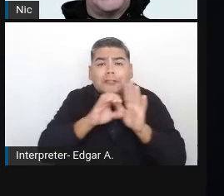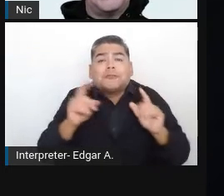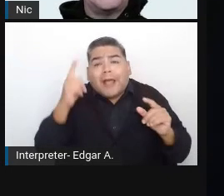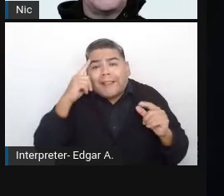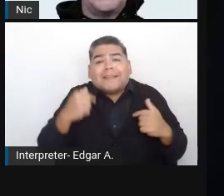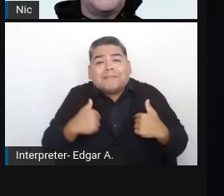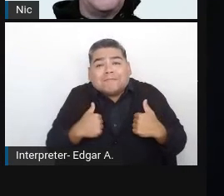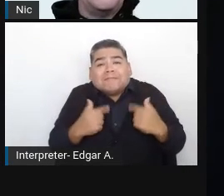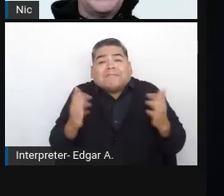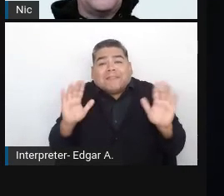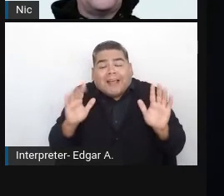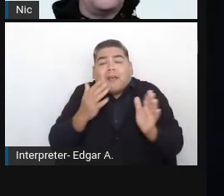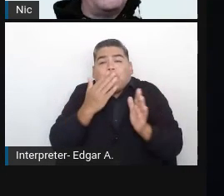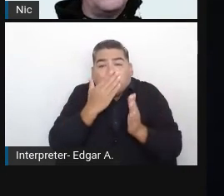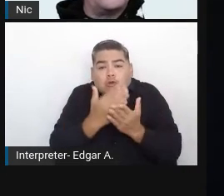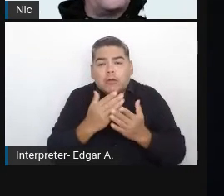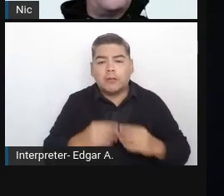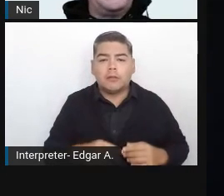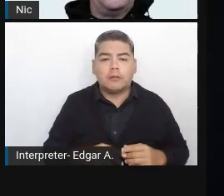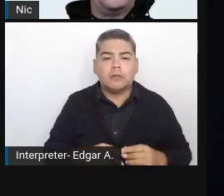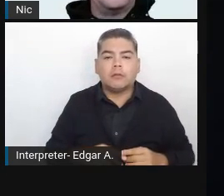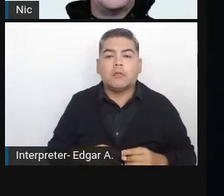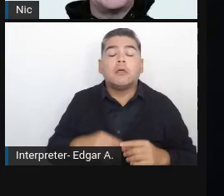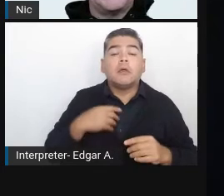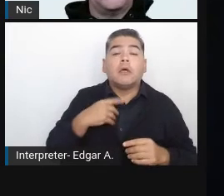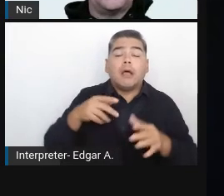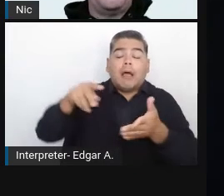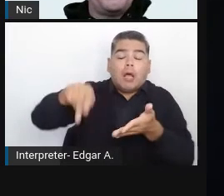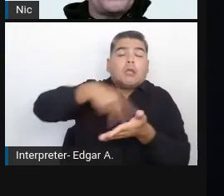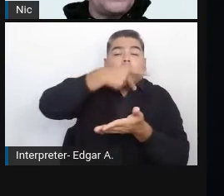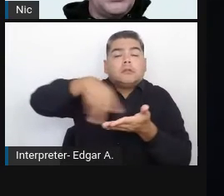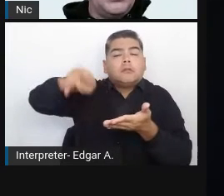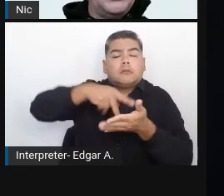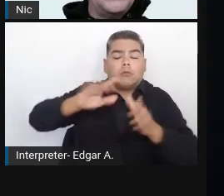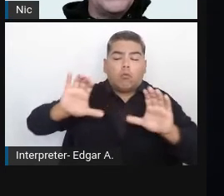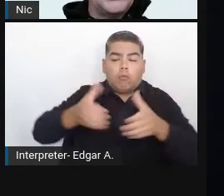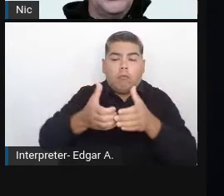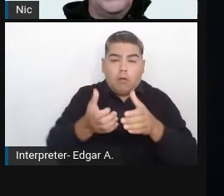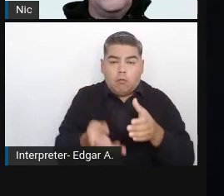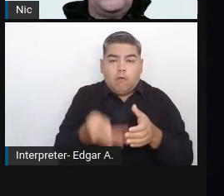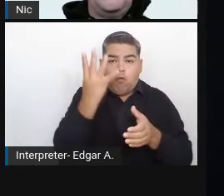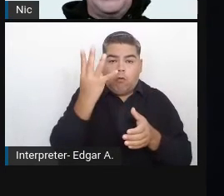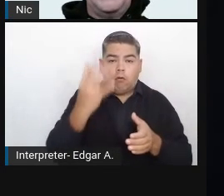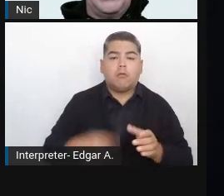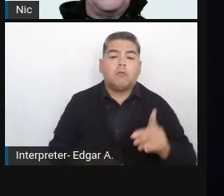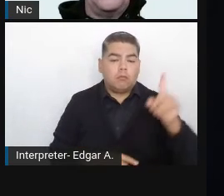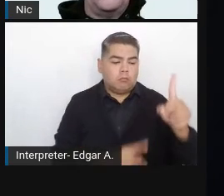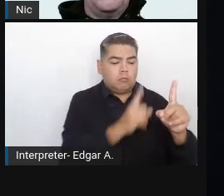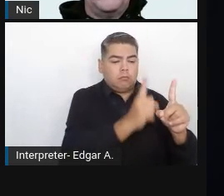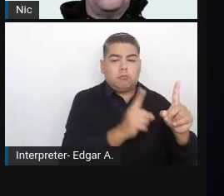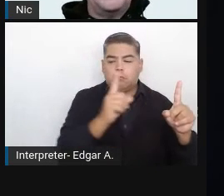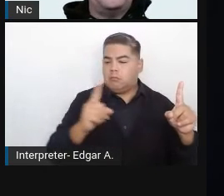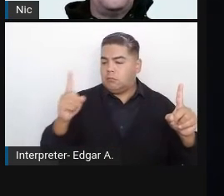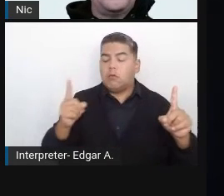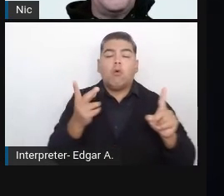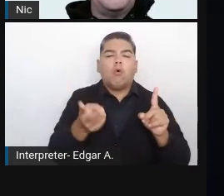It's a dance troupe, there's four people on the stage. There's two men and two women, one of the women